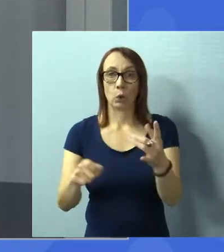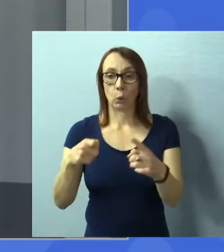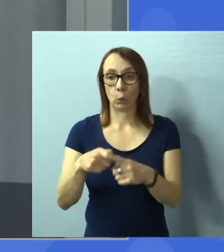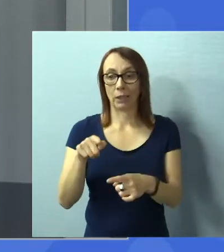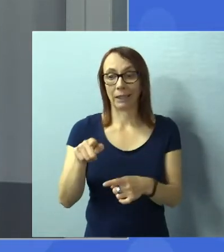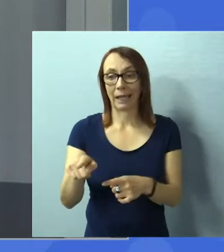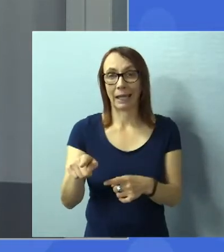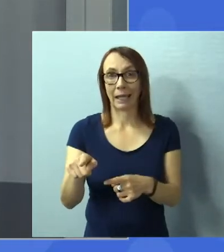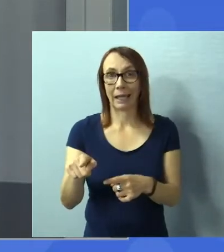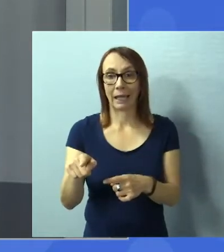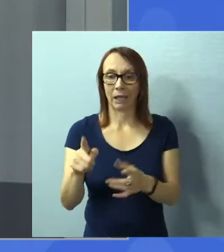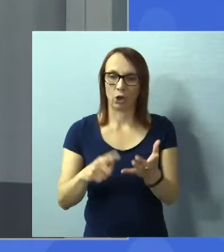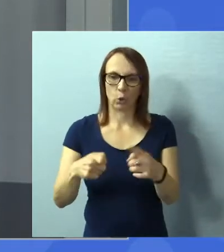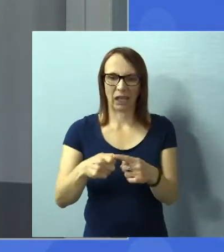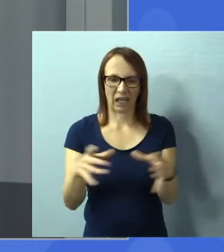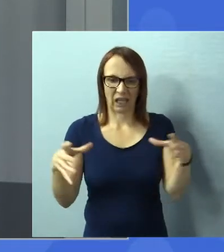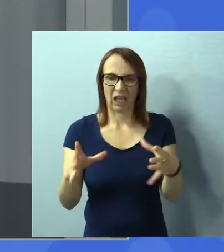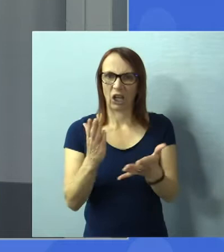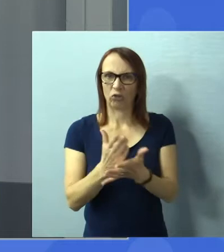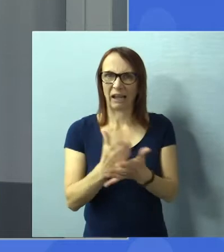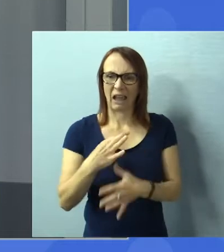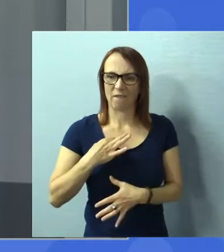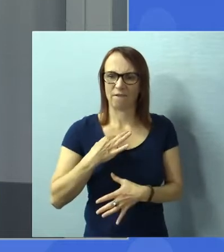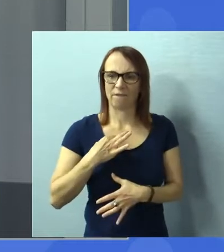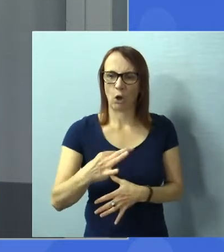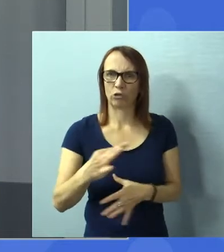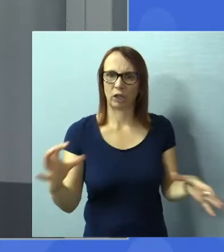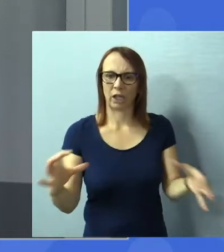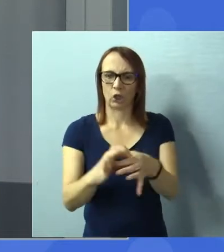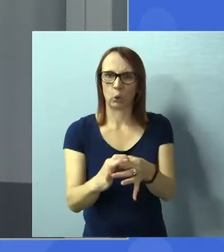union of Nations that means that we are Scotland Wales and Northern Ireland and